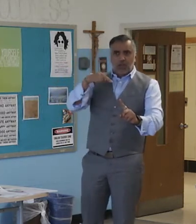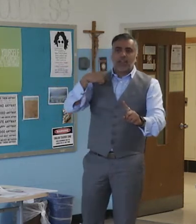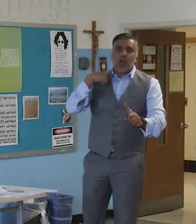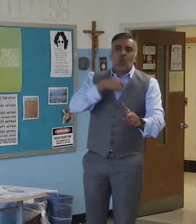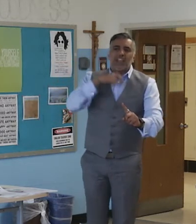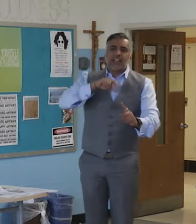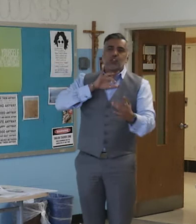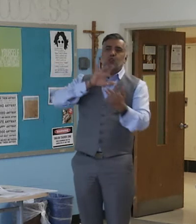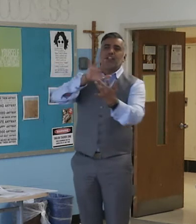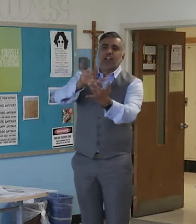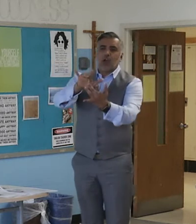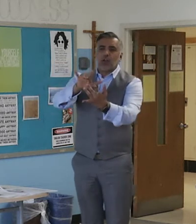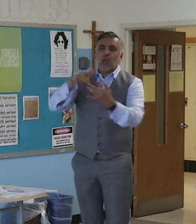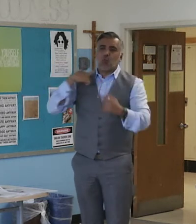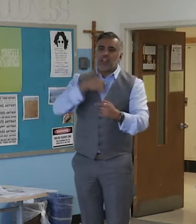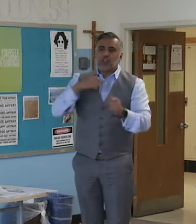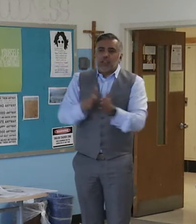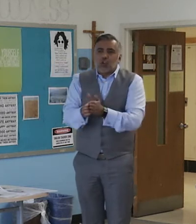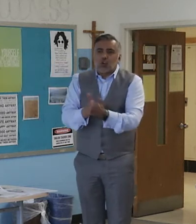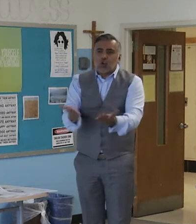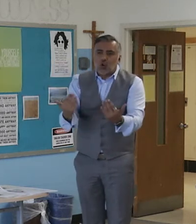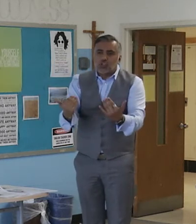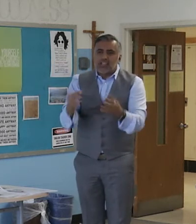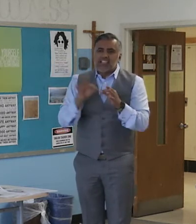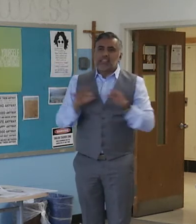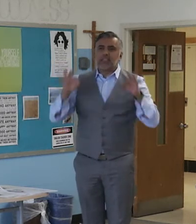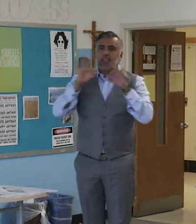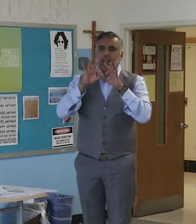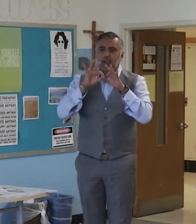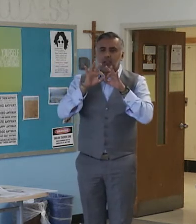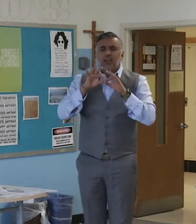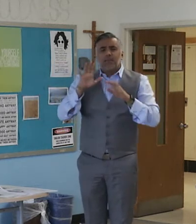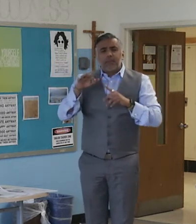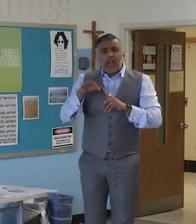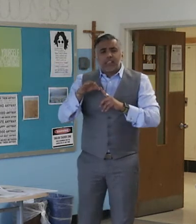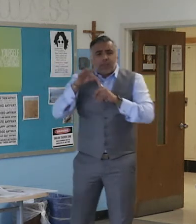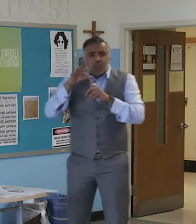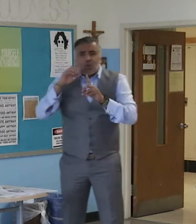and be encouraging is key, especially with the population who are so